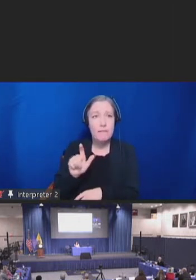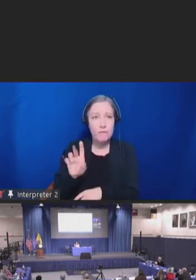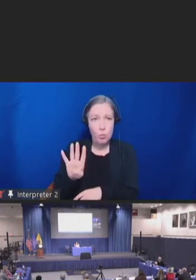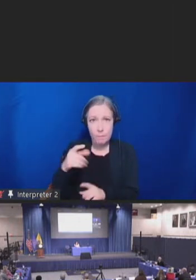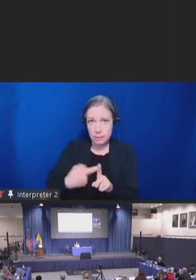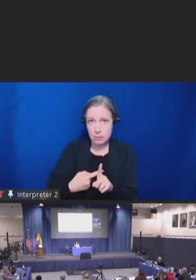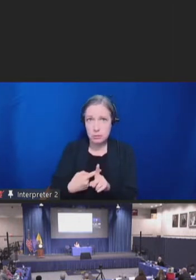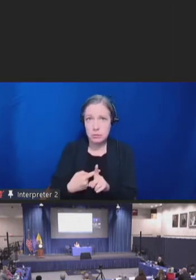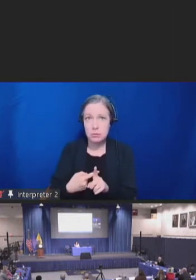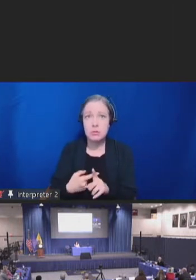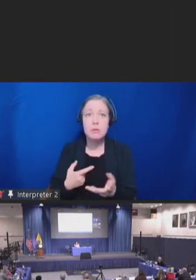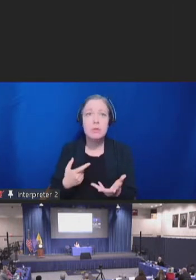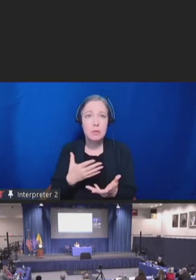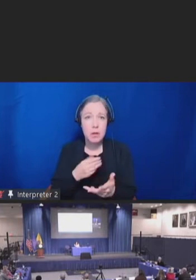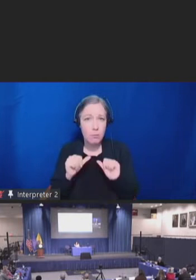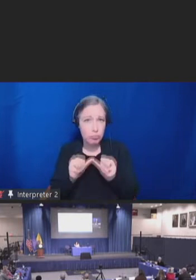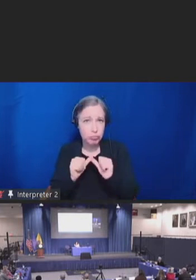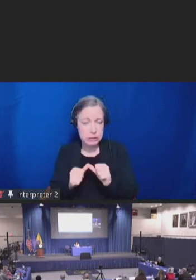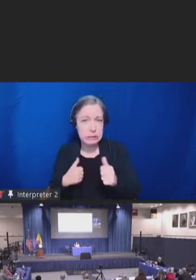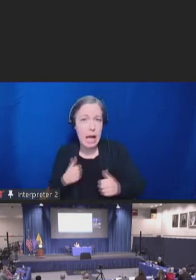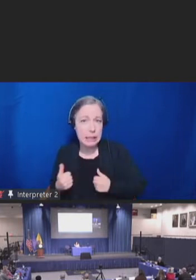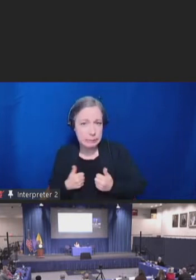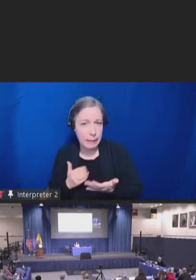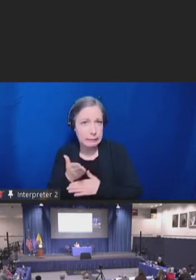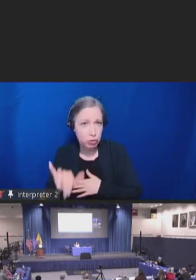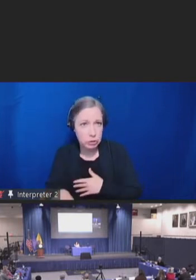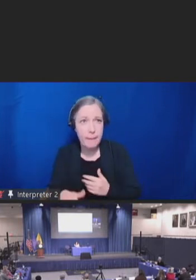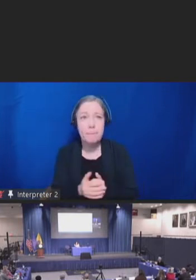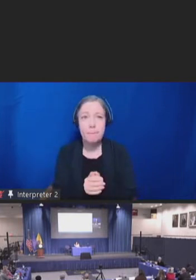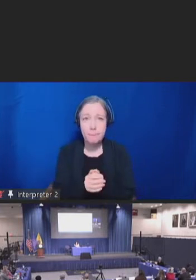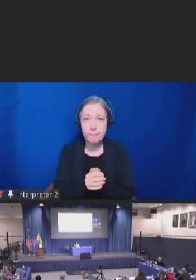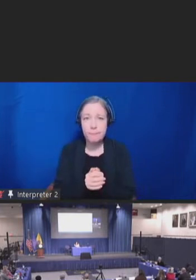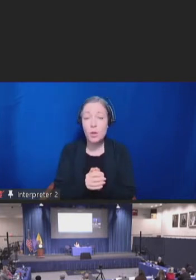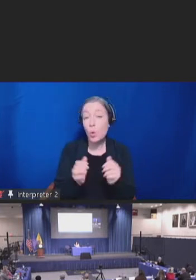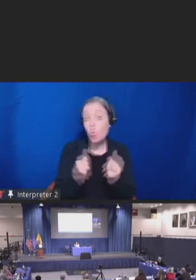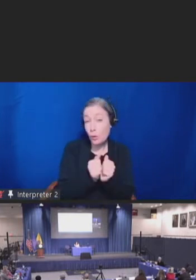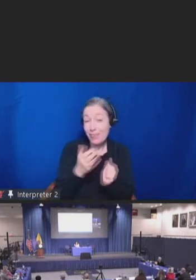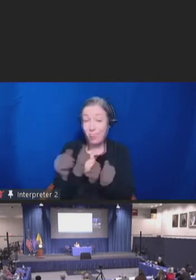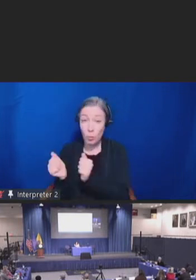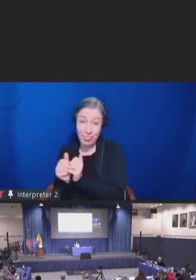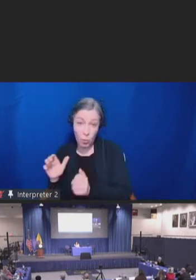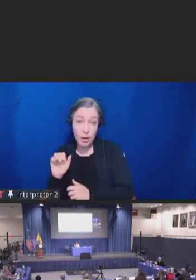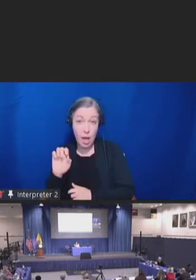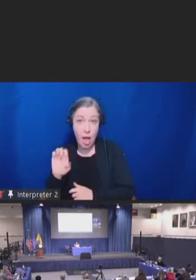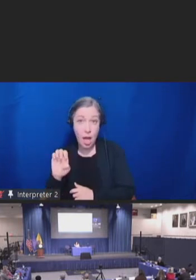In secondary analyses, there were positive associations in some, but not all of the secondary analyses.